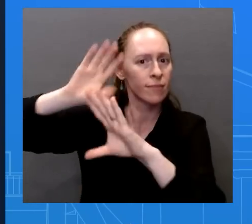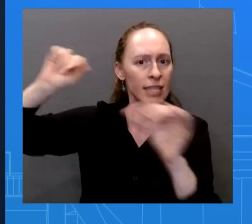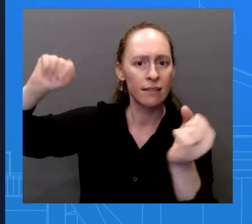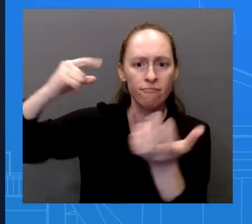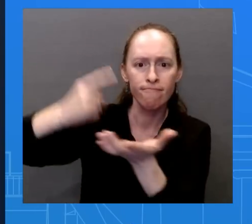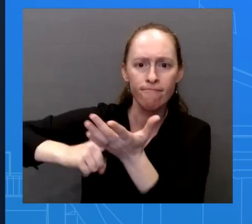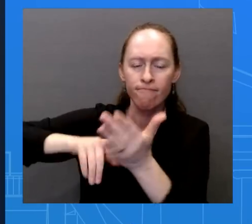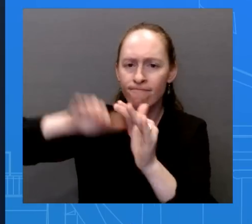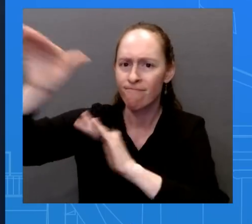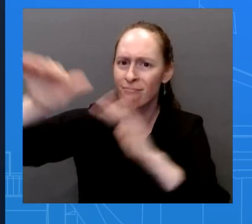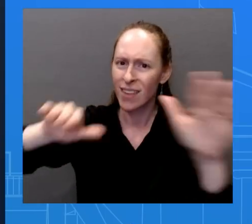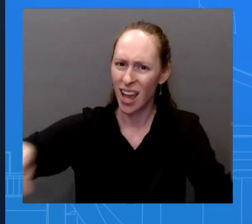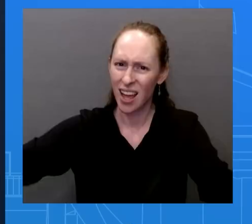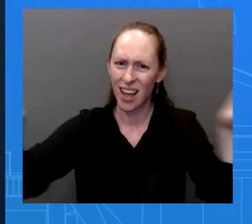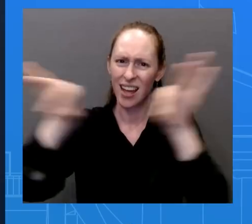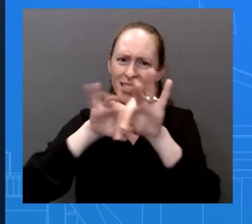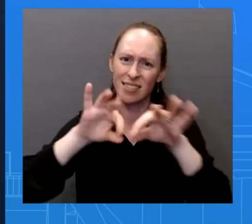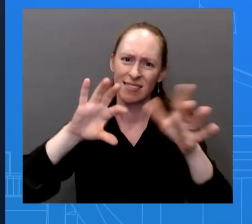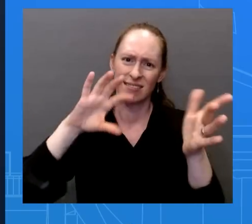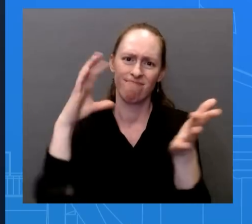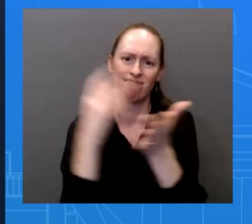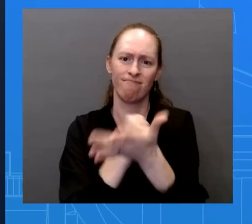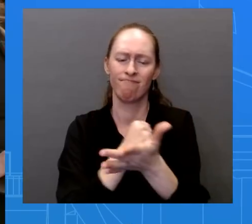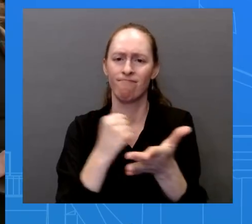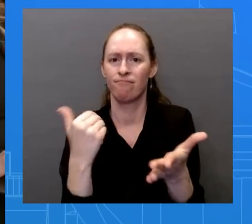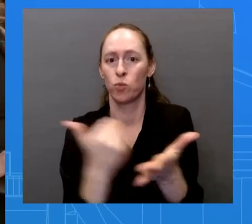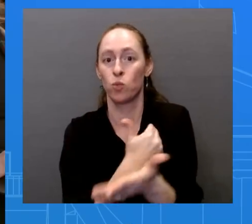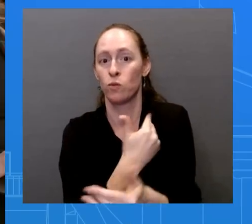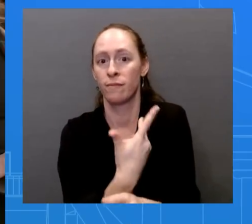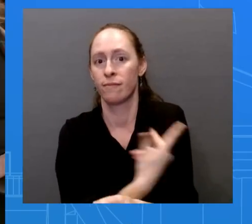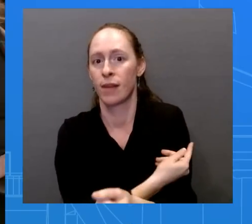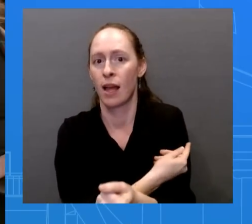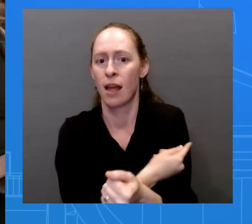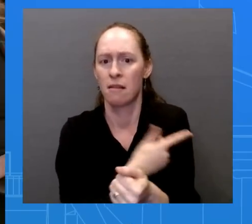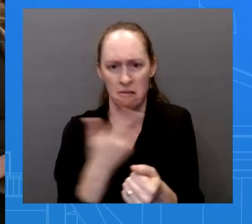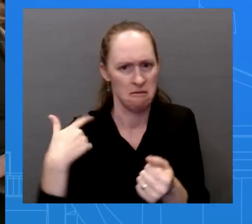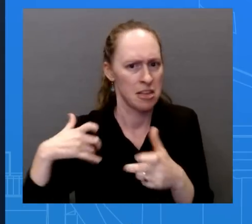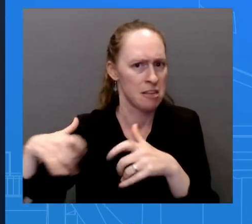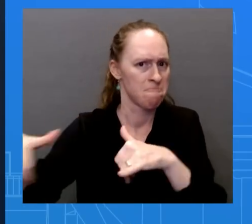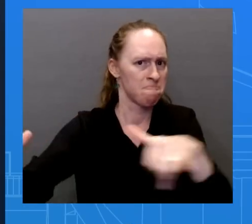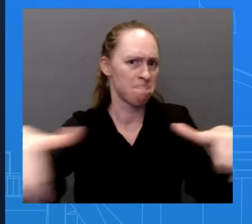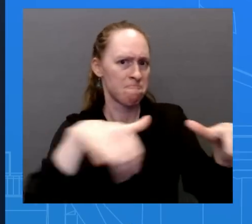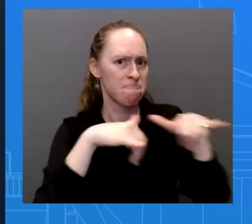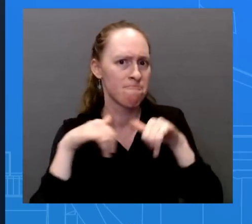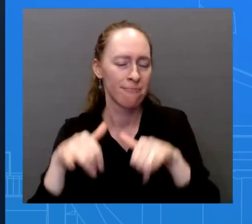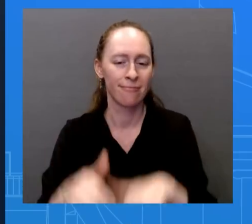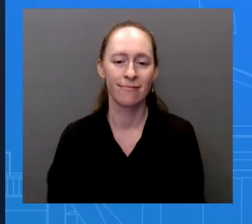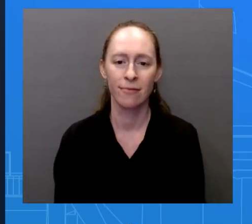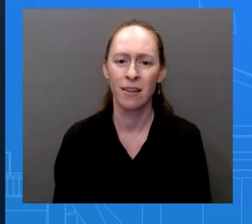synchronized on making sure this word gets out. The Press: But rates are so low. Is something not working? Dr. Jha: No, I think, look, we expected -- in the beginning